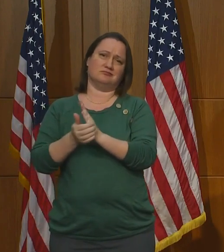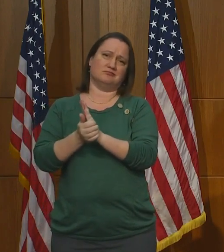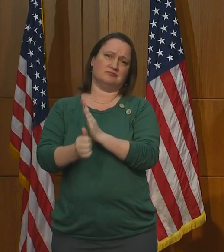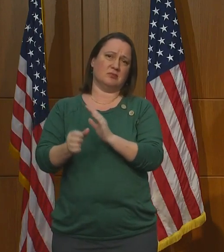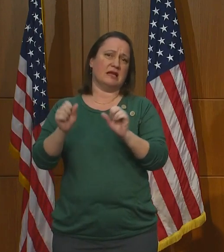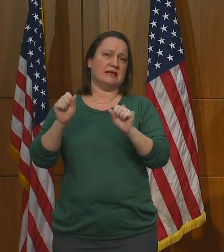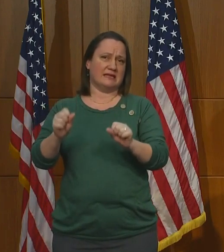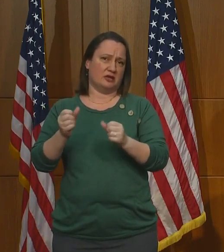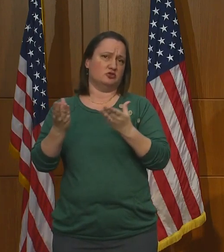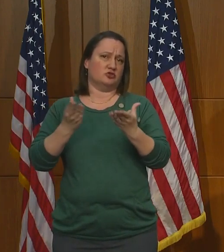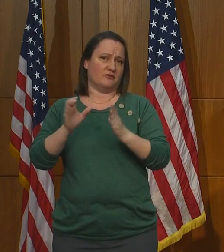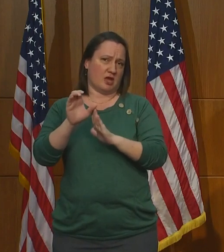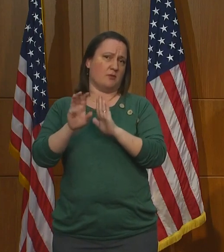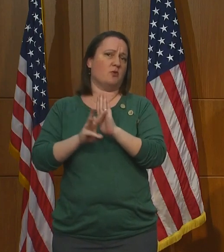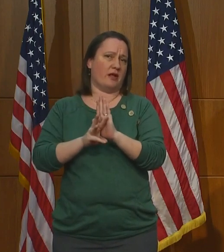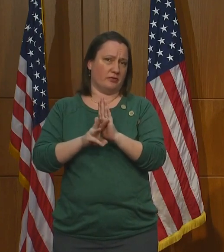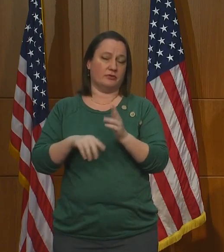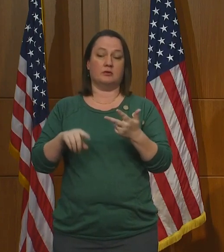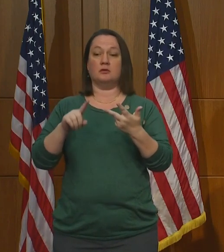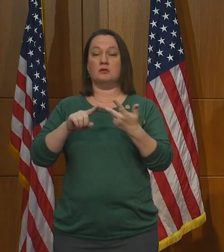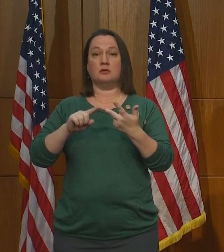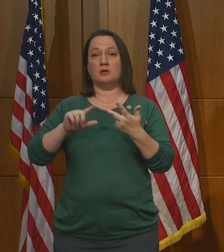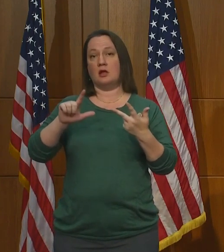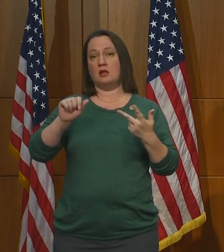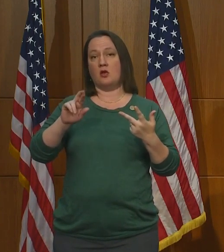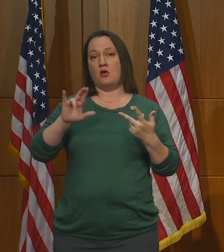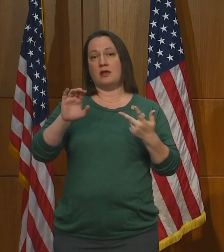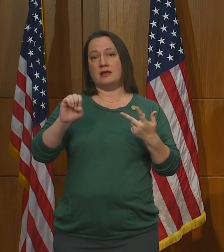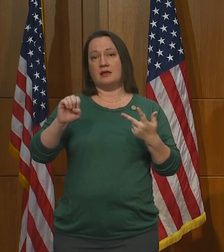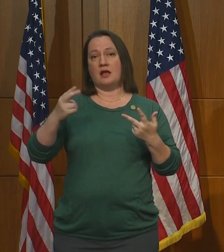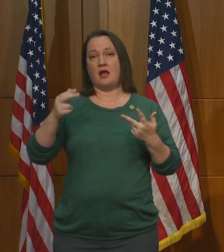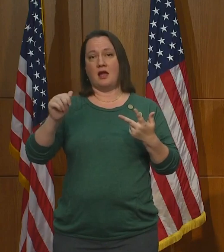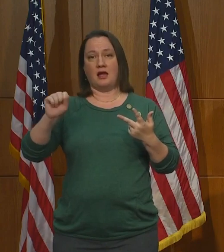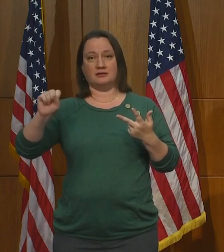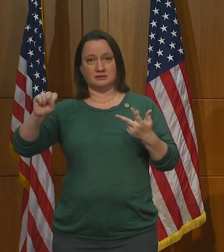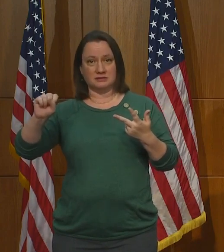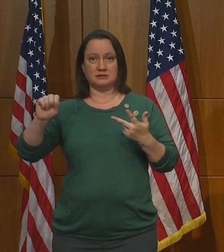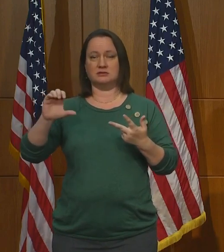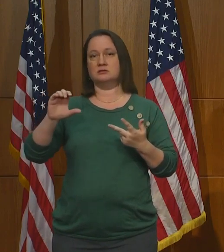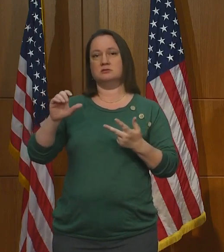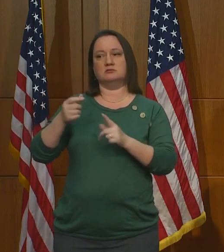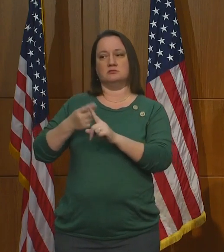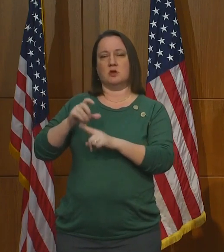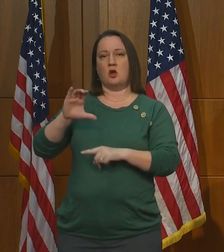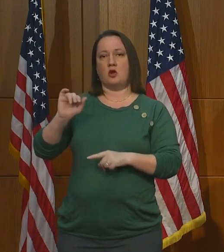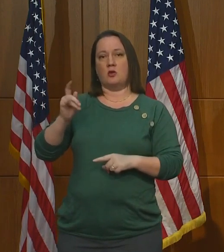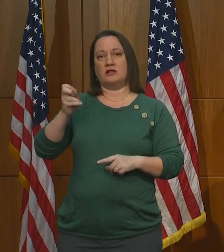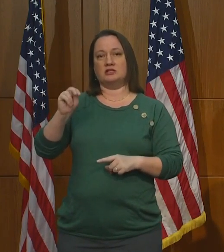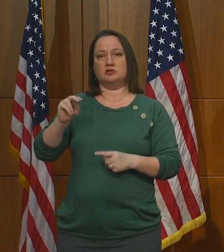THE COMMONWEALTH IN THIS CAPACITY. AND THIRD I'M